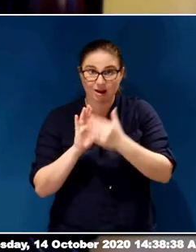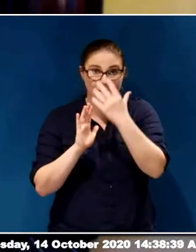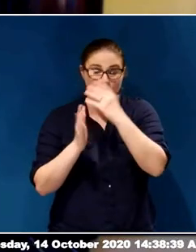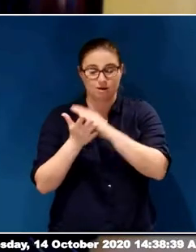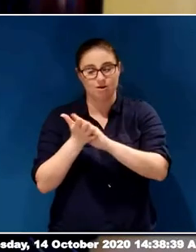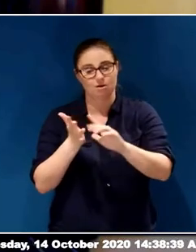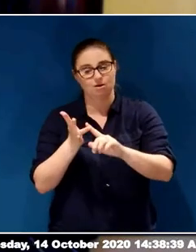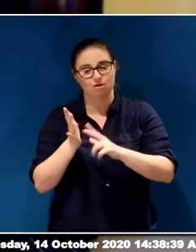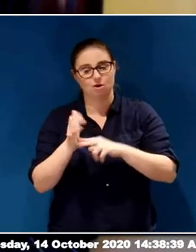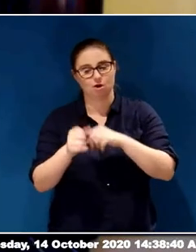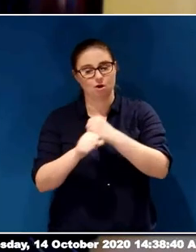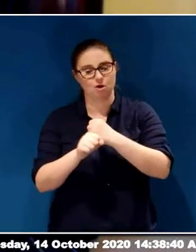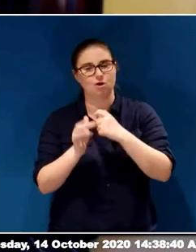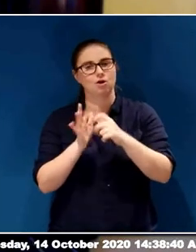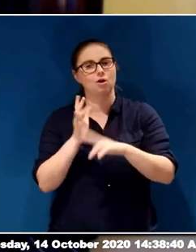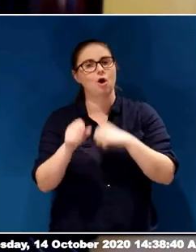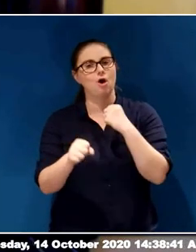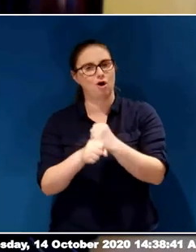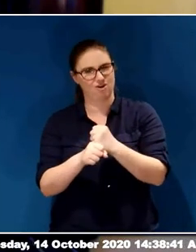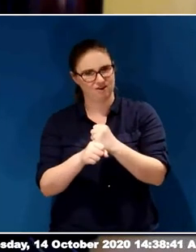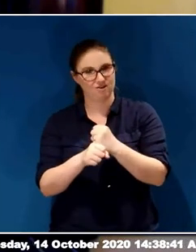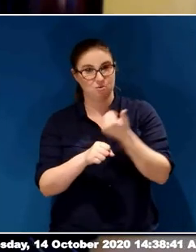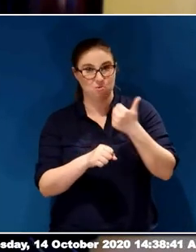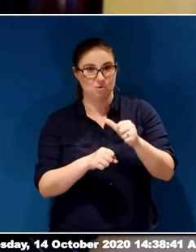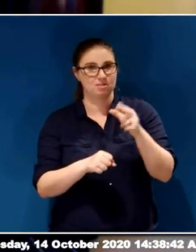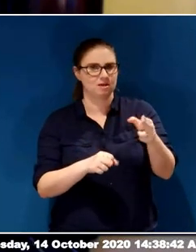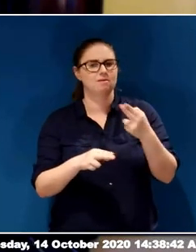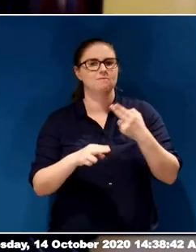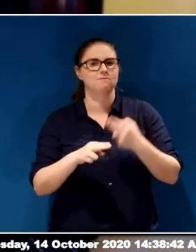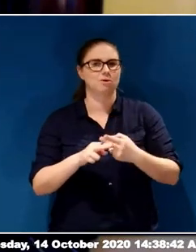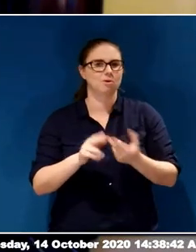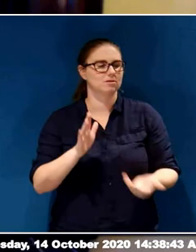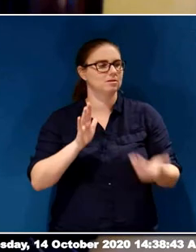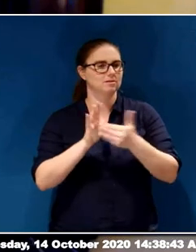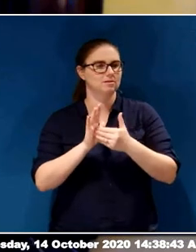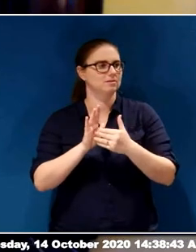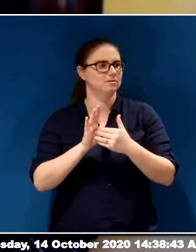professional learning. The way they use that model, there is all teachers who